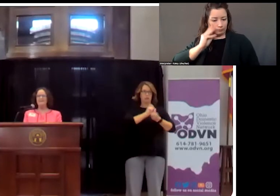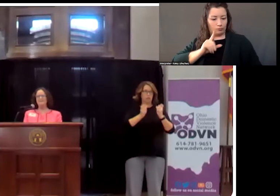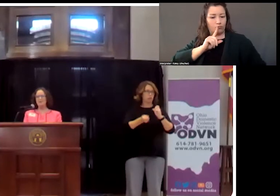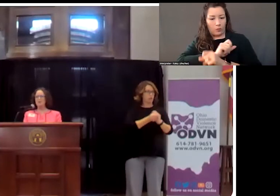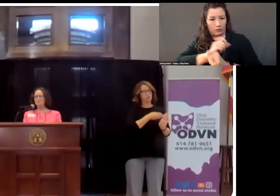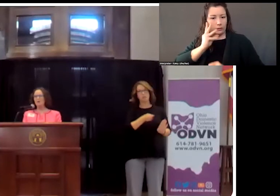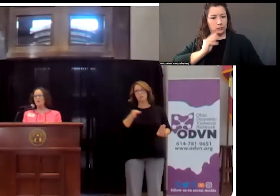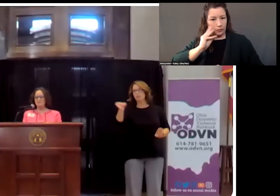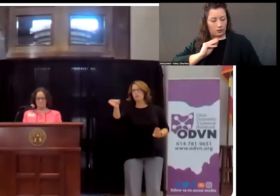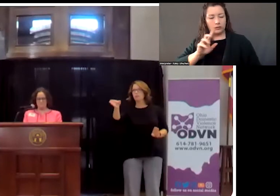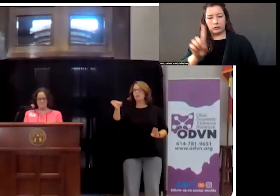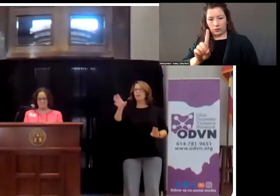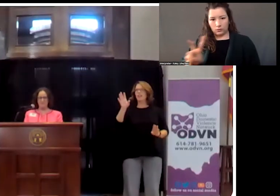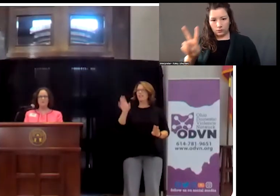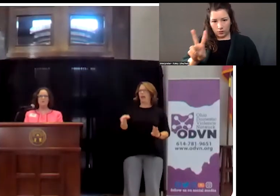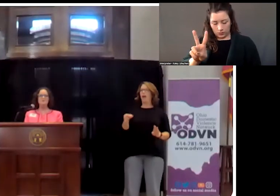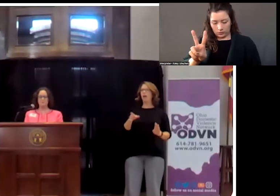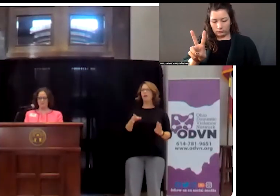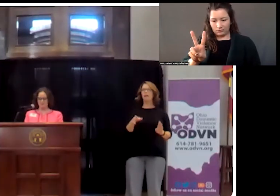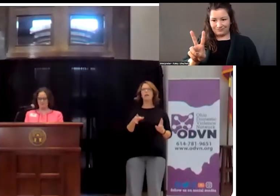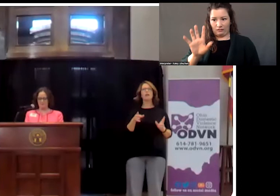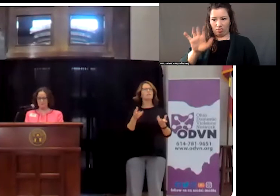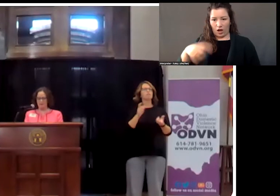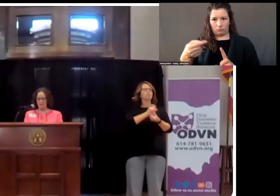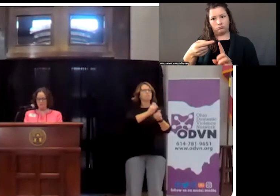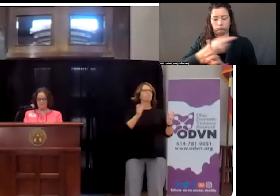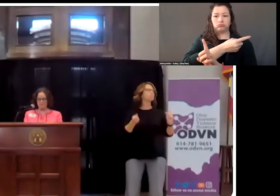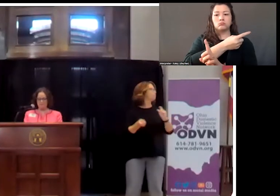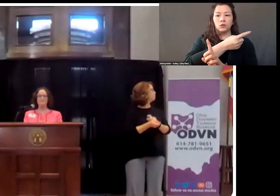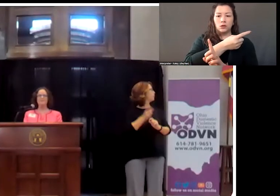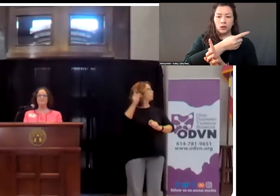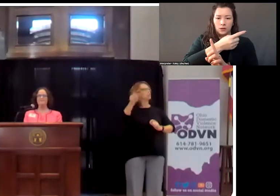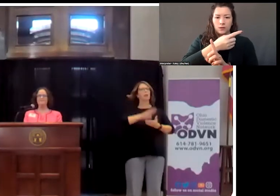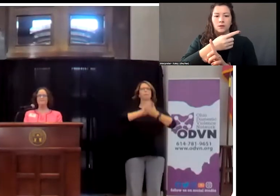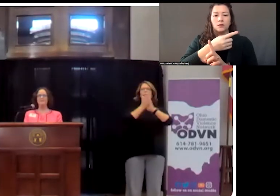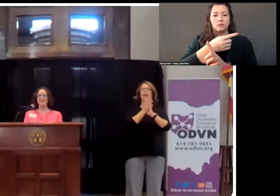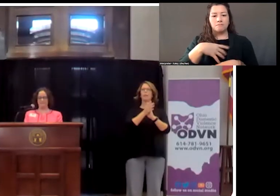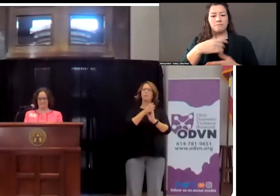This curveball turned Bridget into a powerful and effective advocate.